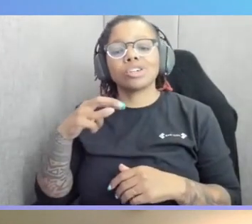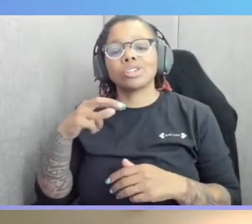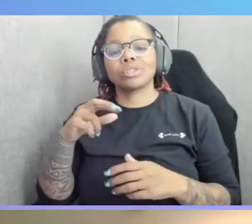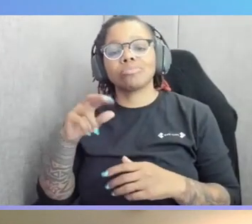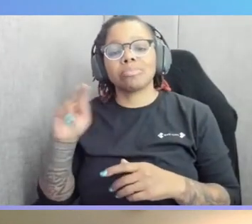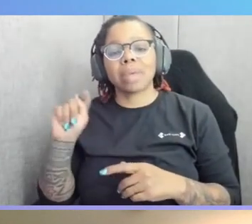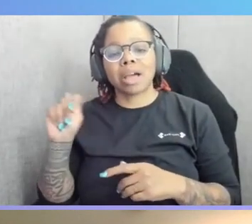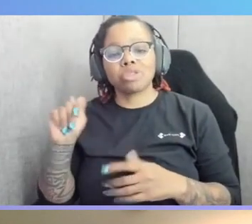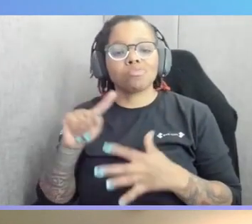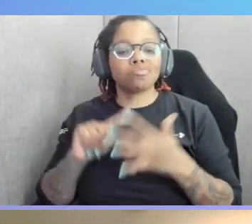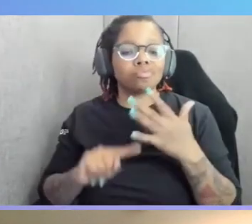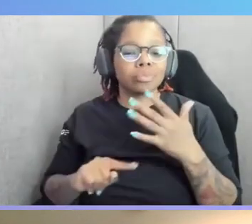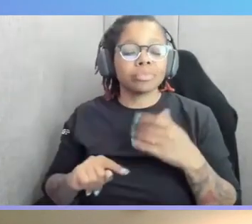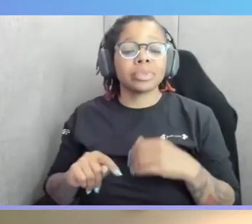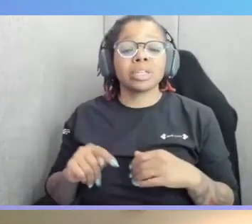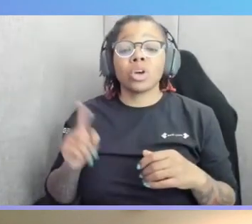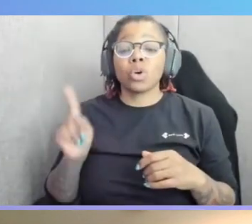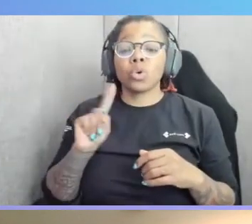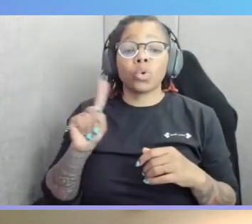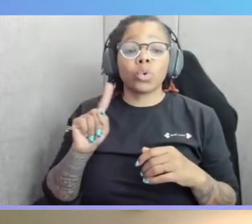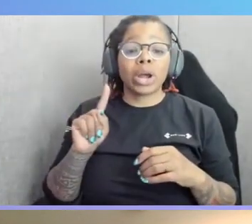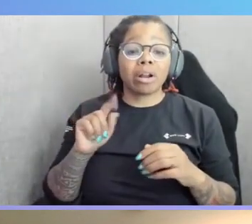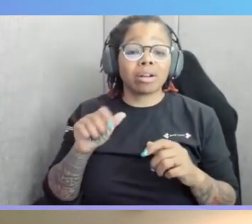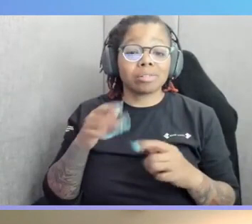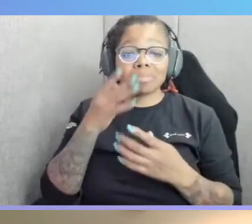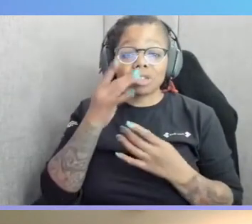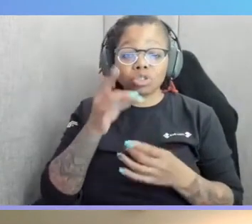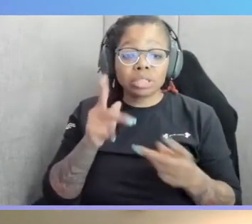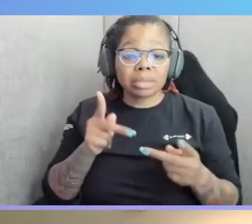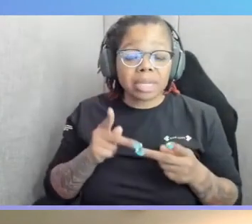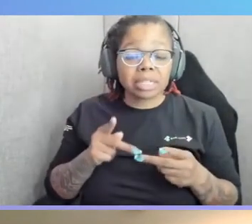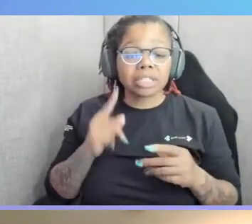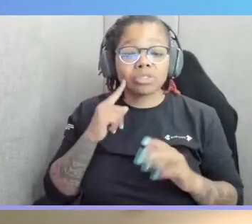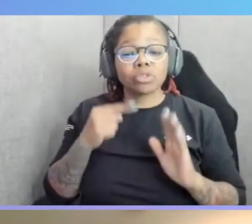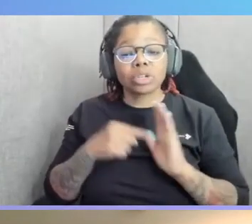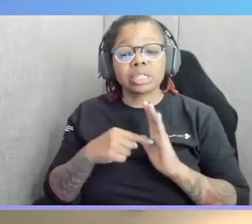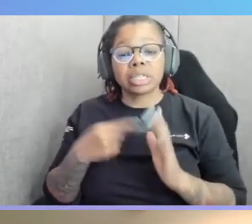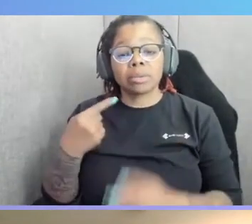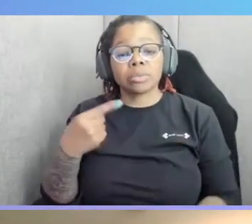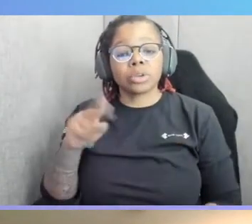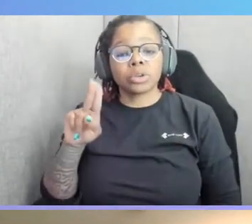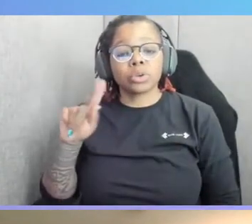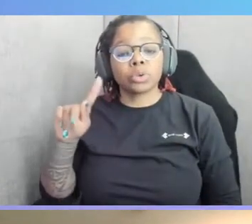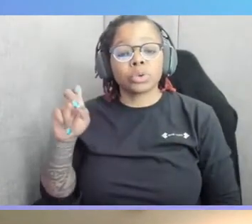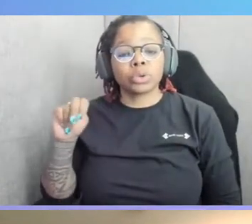interest, such as Gutenberg, such as the Gutenberg Bible, are